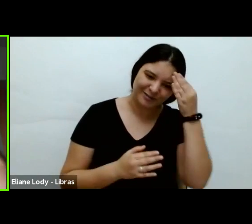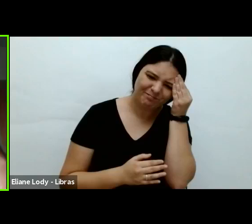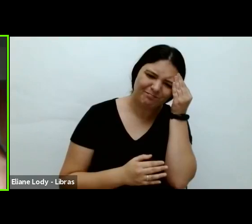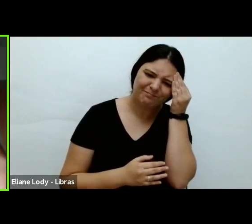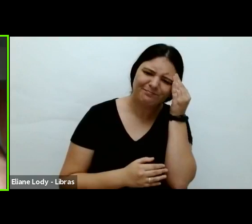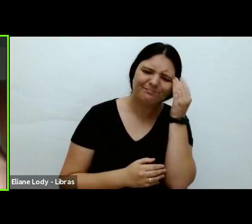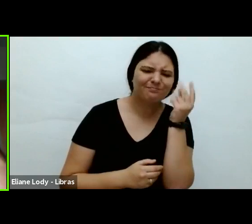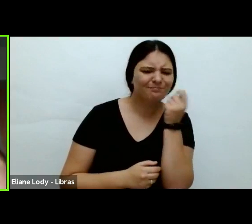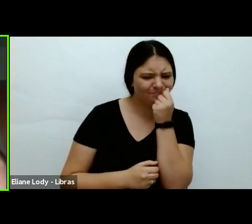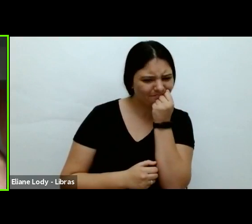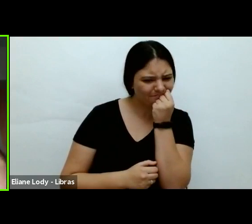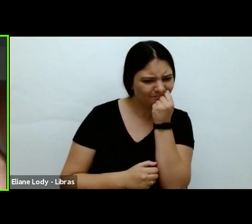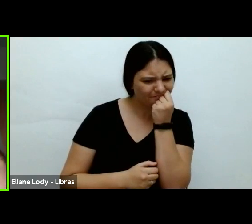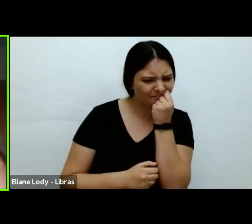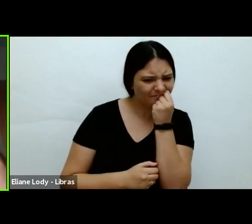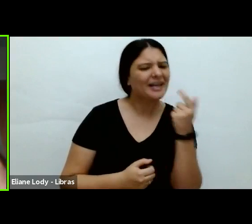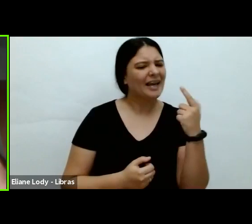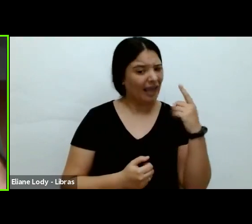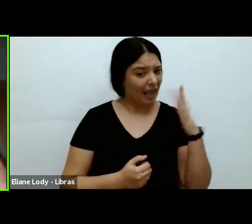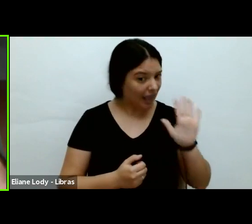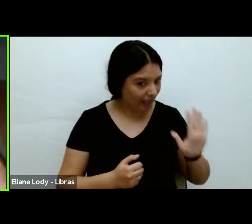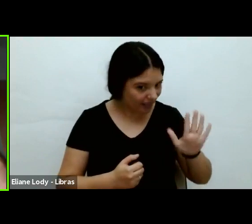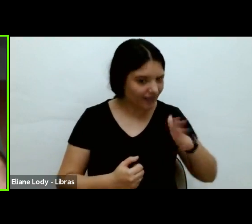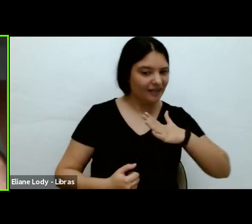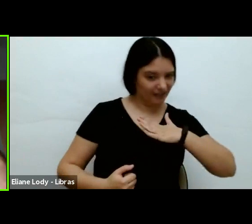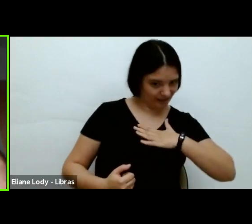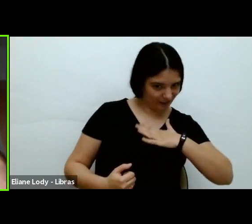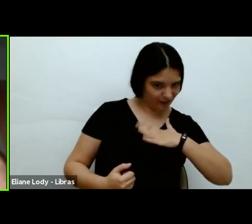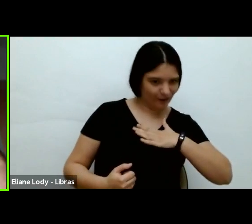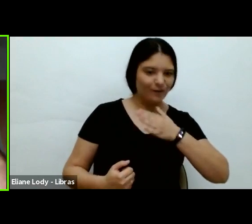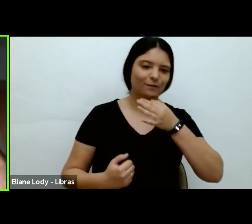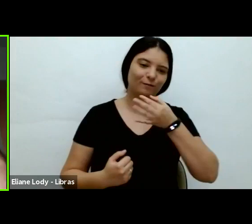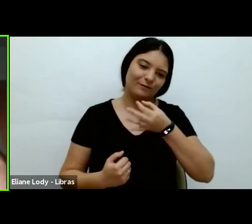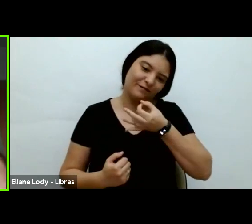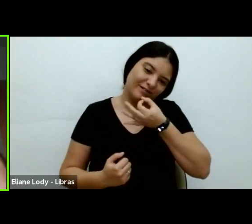we all course. Good.